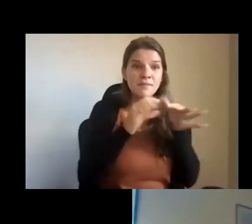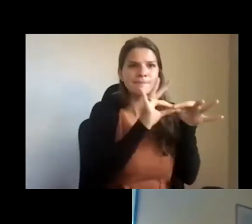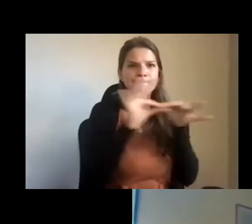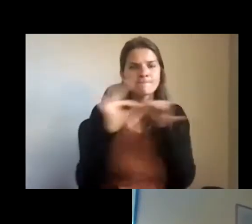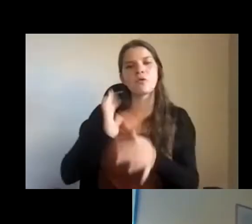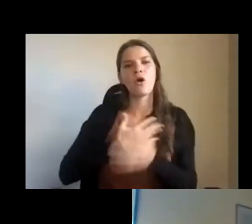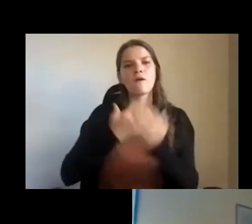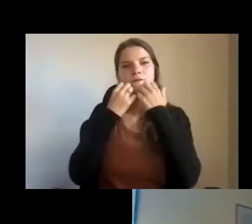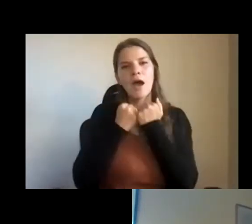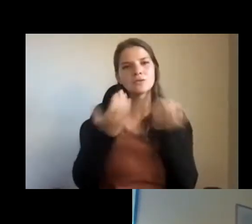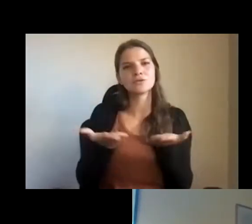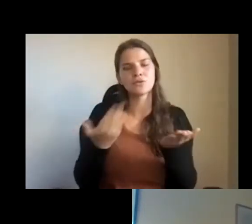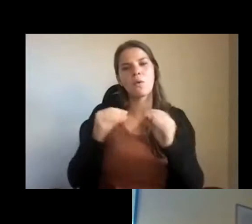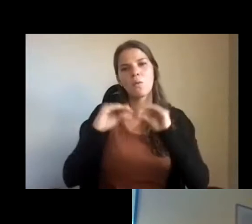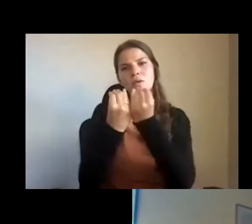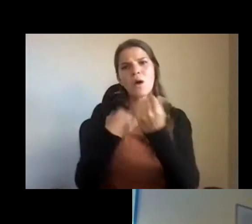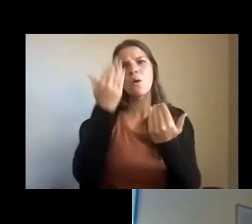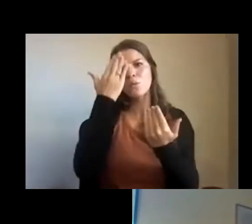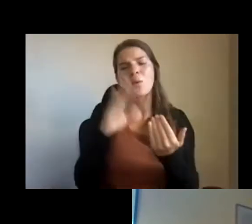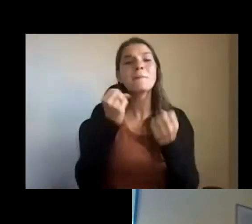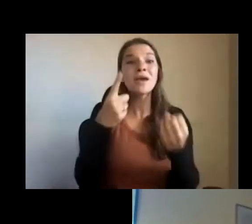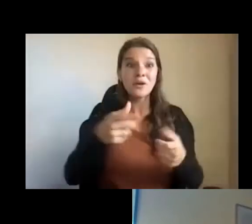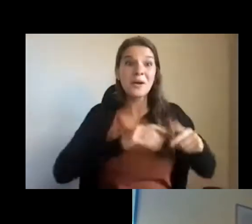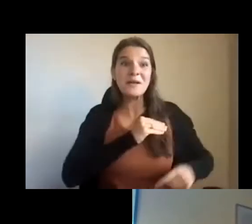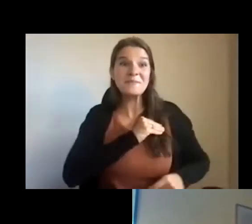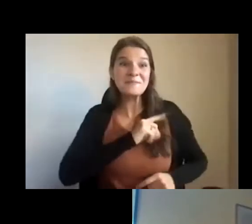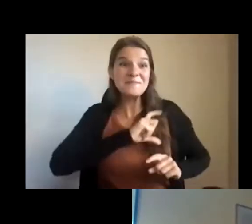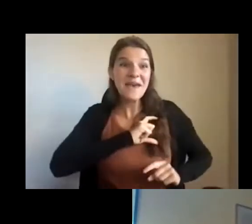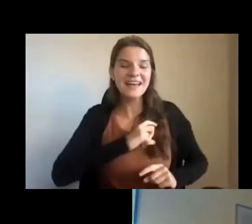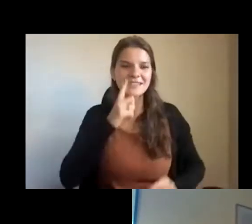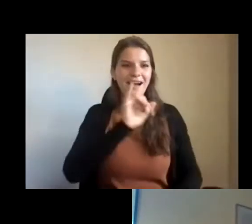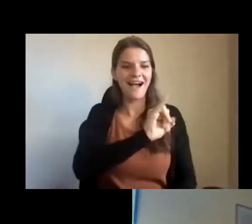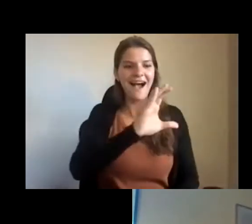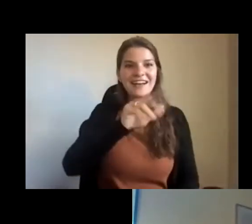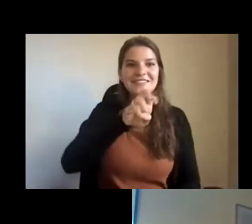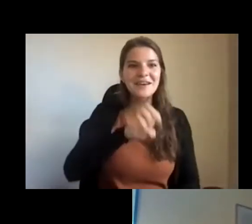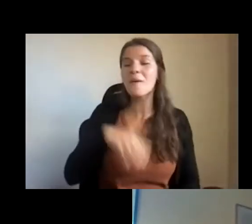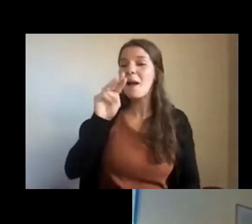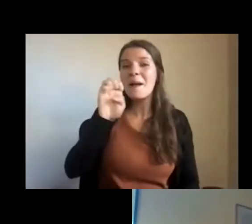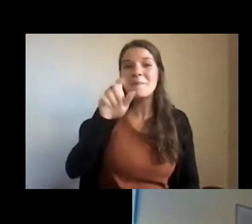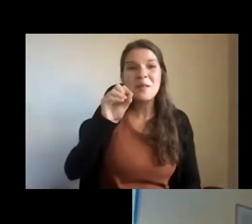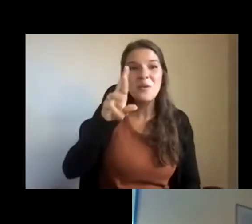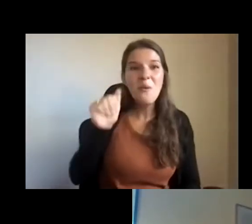I think many of you have ICare on your badge, or you've seen the Meliora values. You see that we say